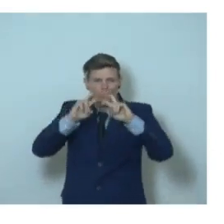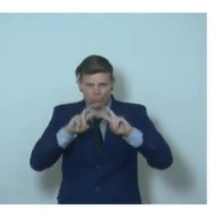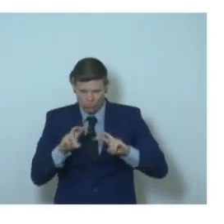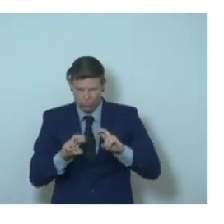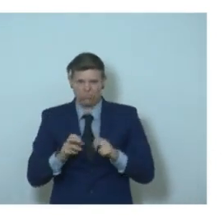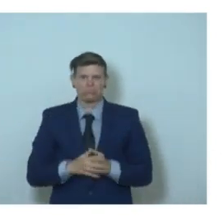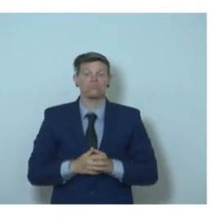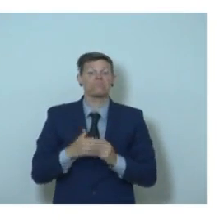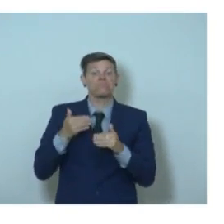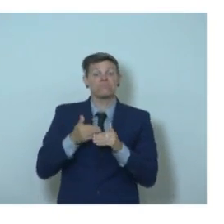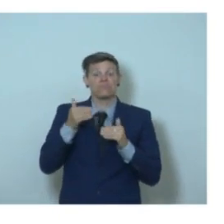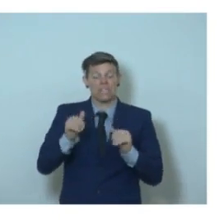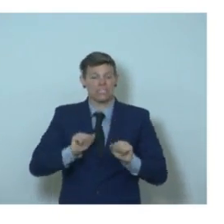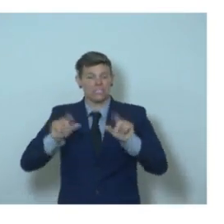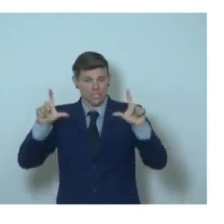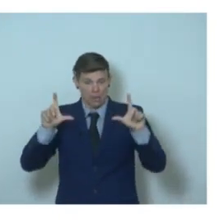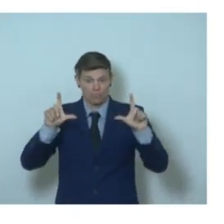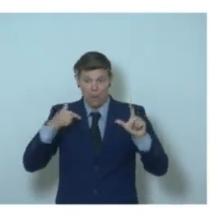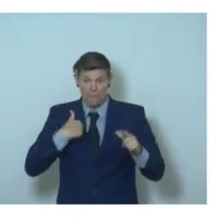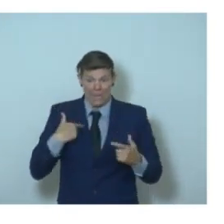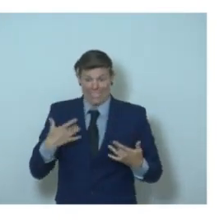WE’RE CONTINUING TO TRACK THIS AS WELL.